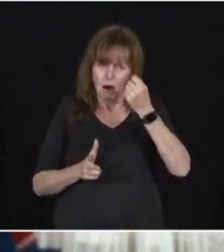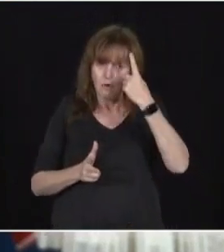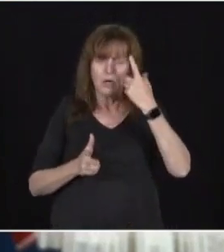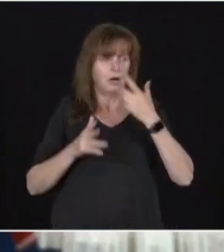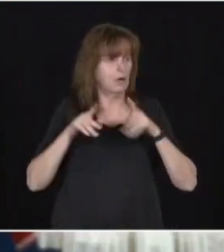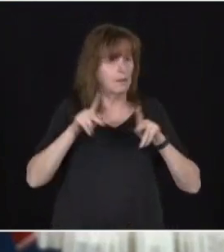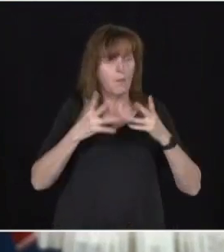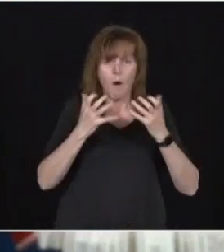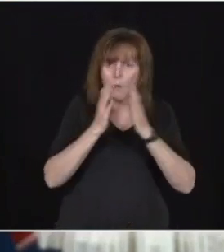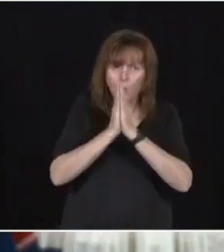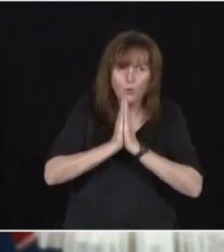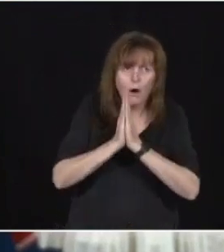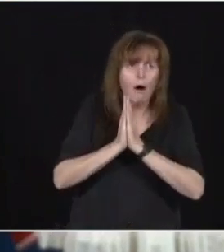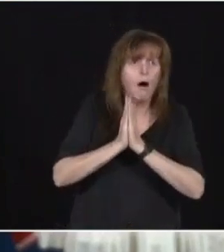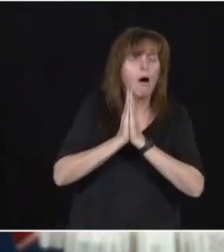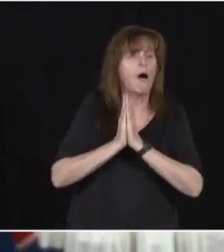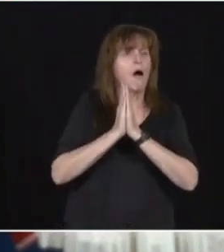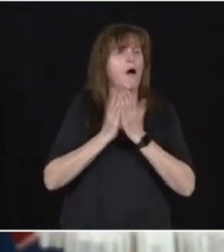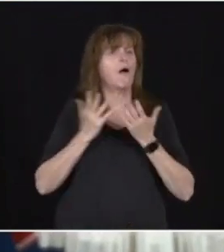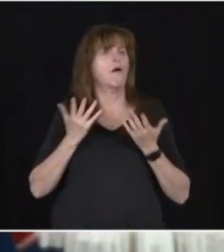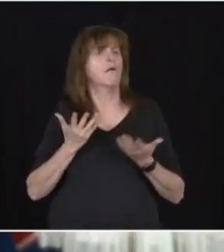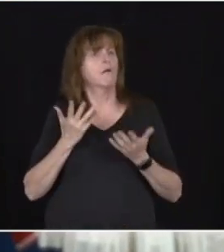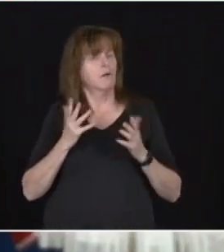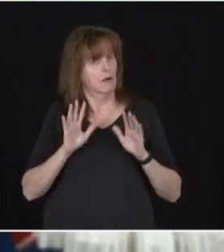pray.